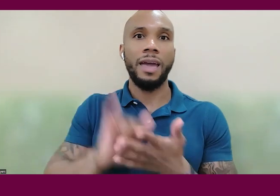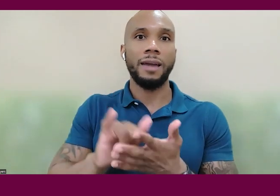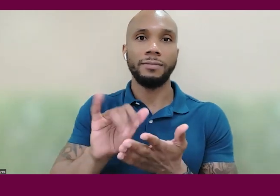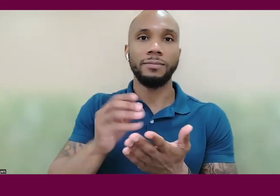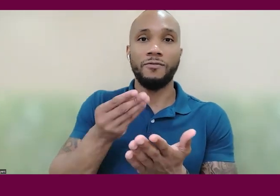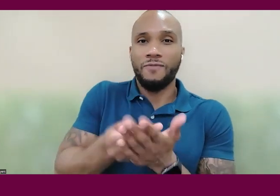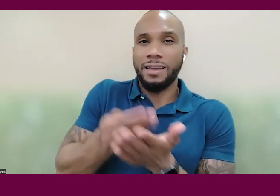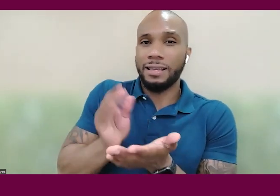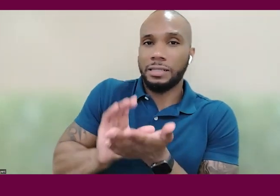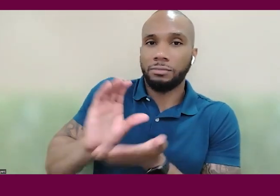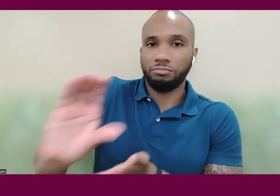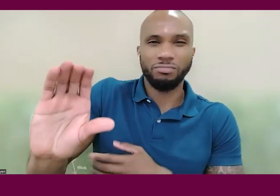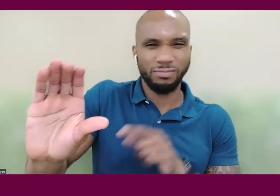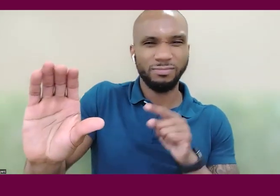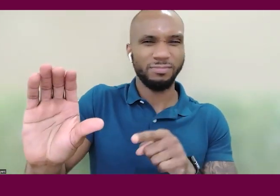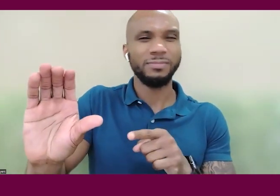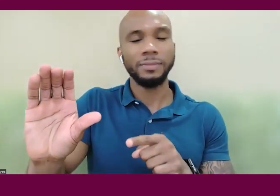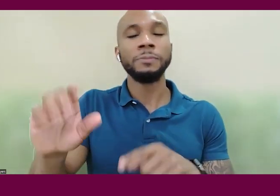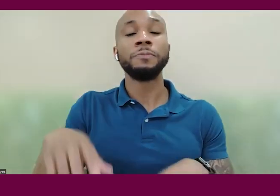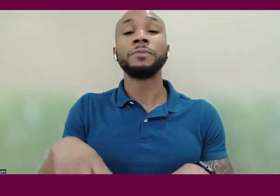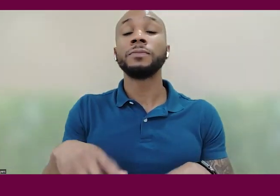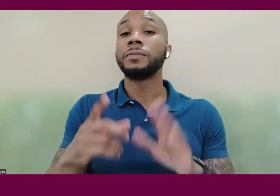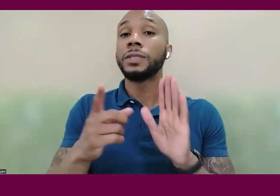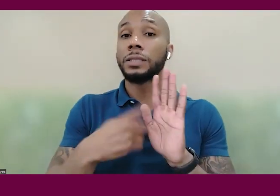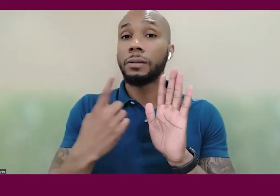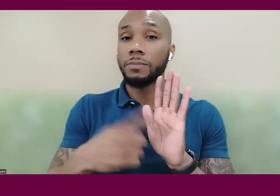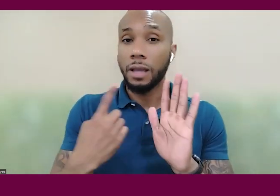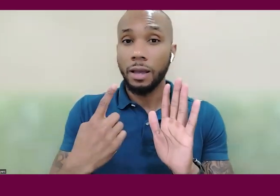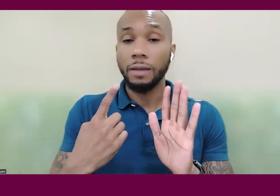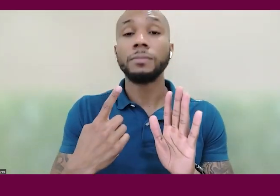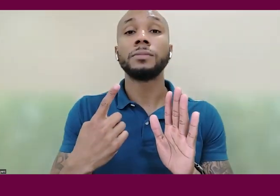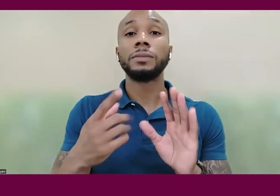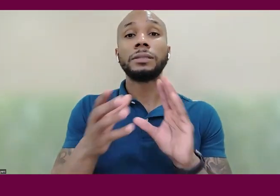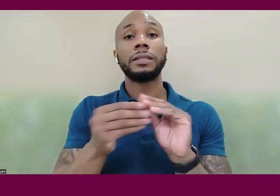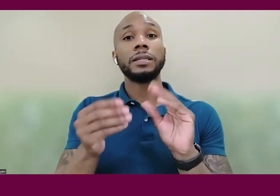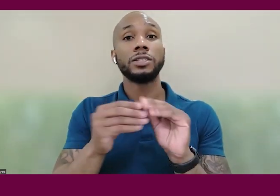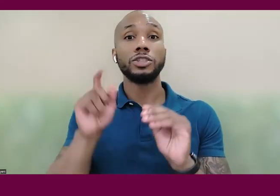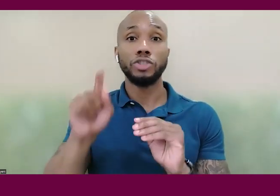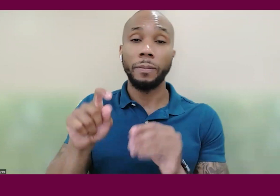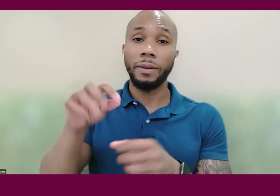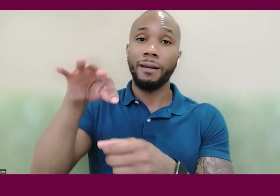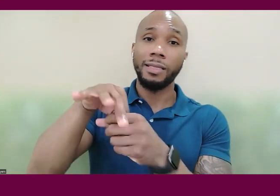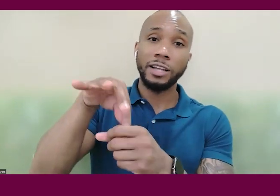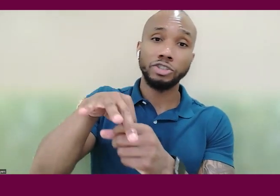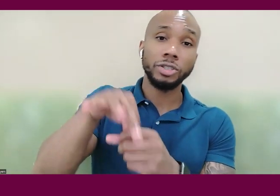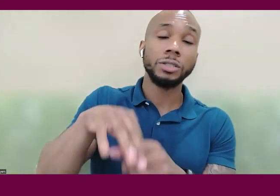says it should be. Sometimes they say it should be elections.